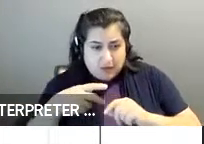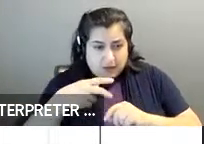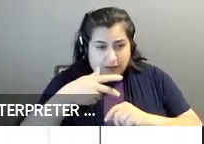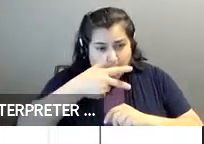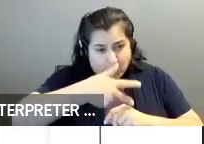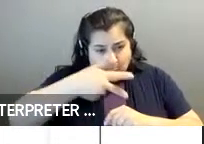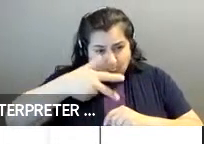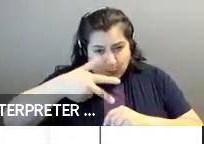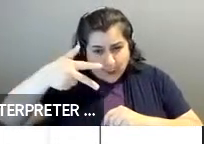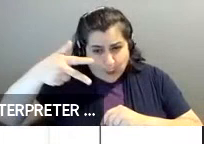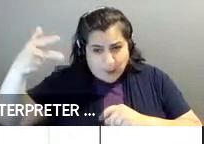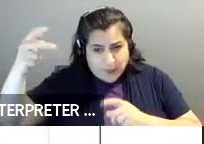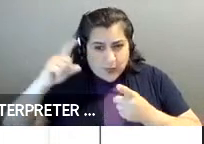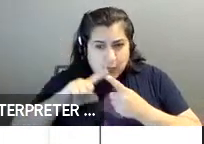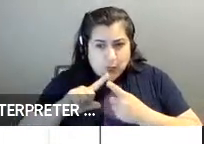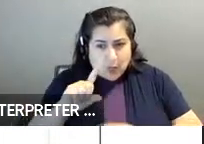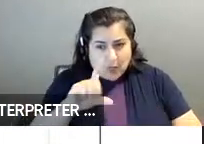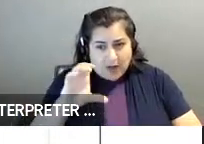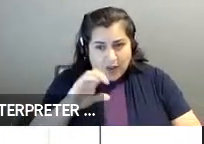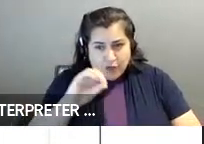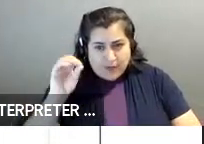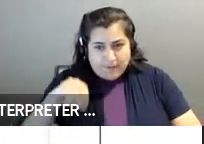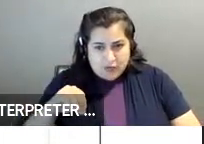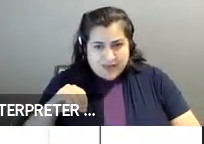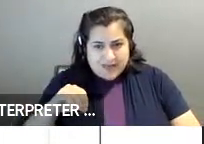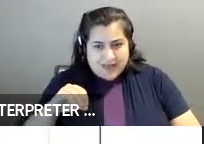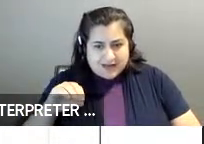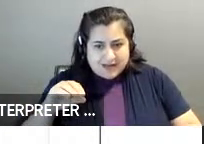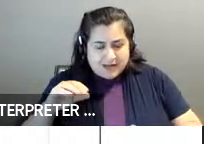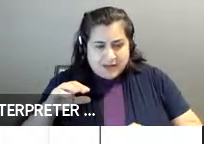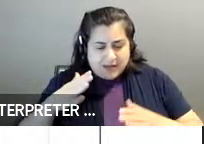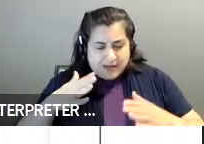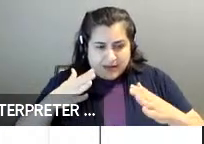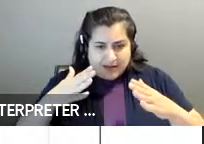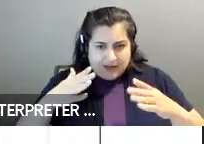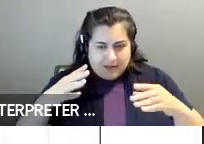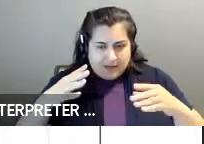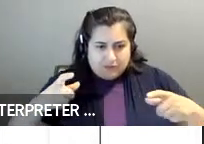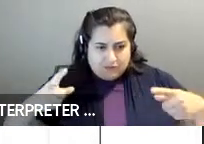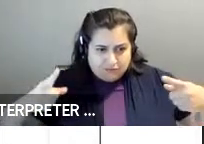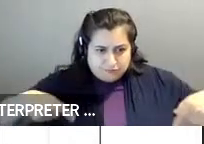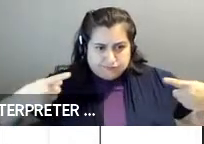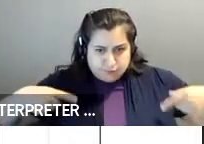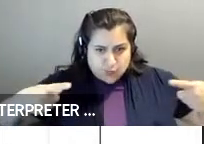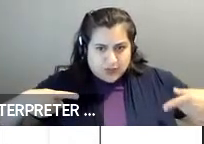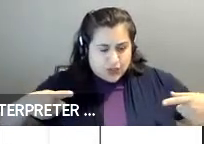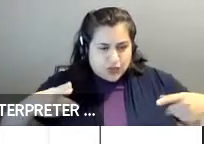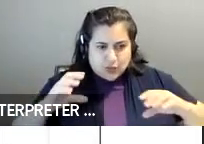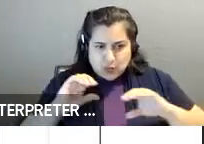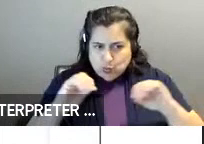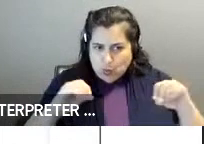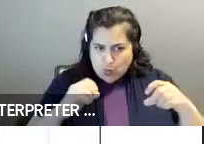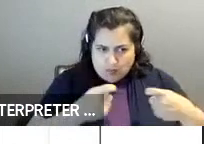the 100% manual wheelchair users shown in dotted blue, and the 100% power wheelchair